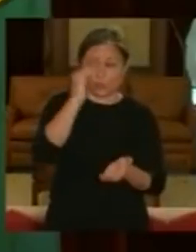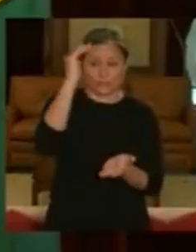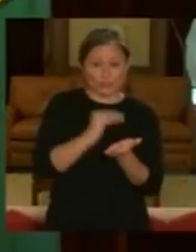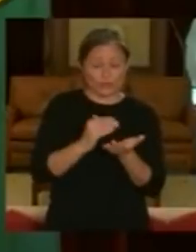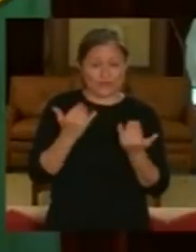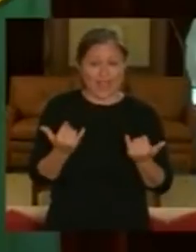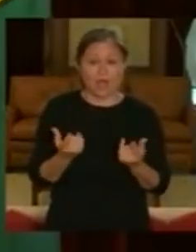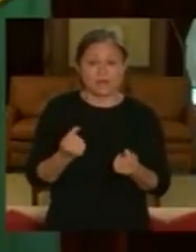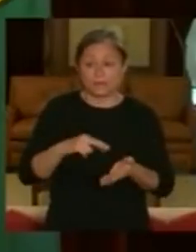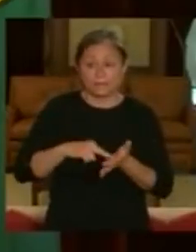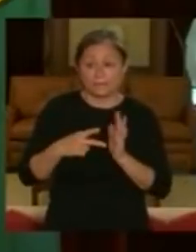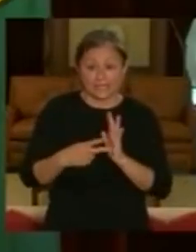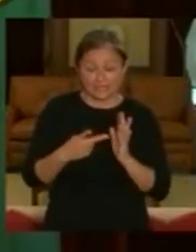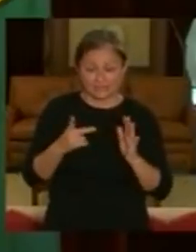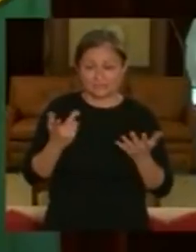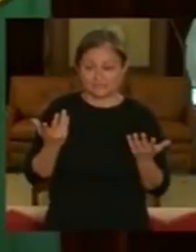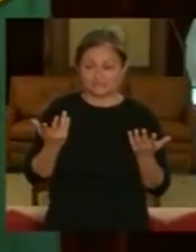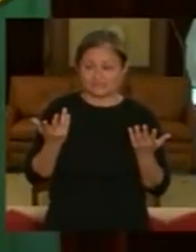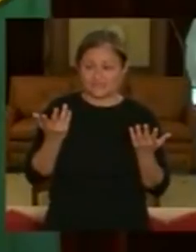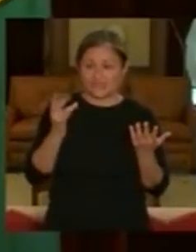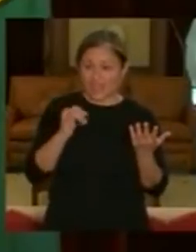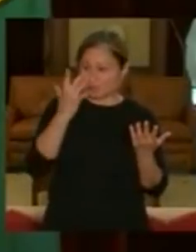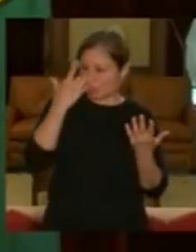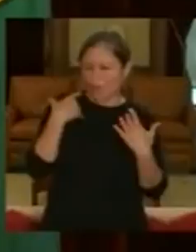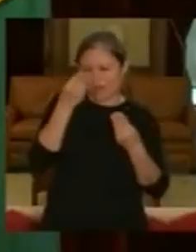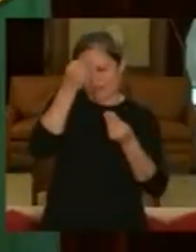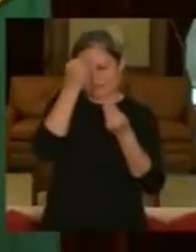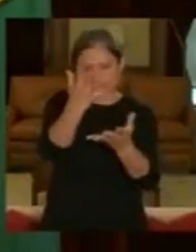NORMAL AS SOON AS POSSIBLE, AND THE FASTEST WAY TO GET BACK TO